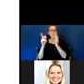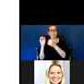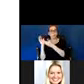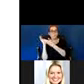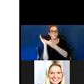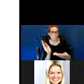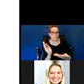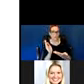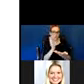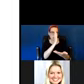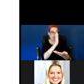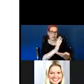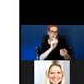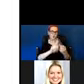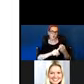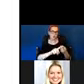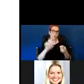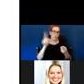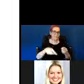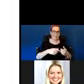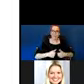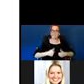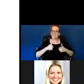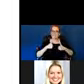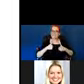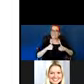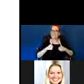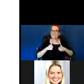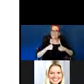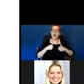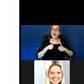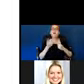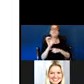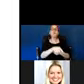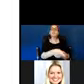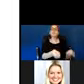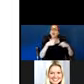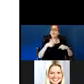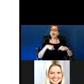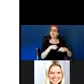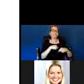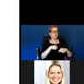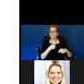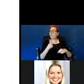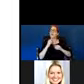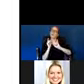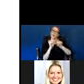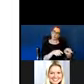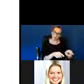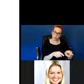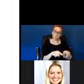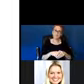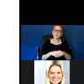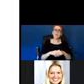our most vulnerable neighbors live. So in 2015 we started working with two of our contractors